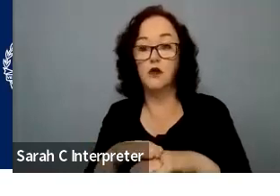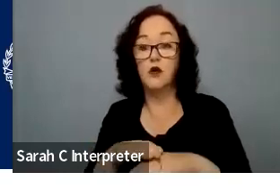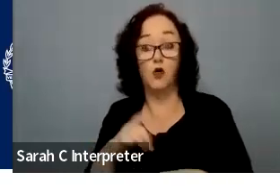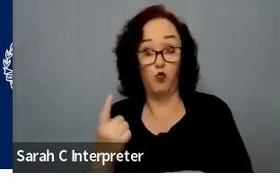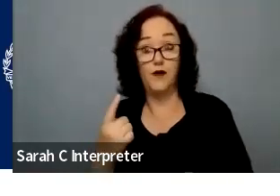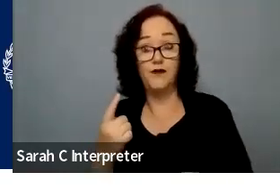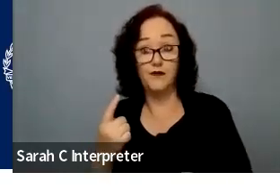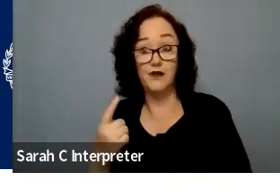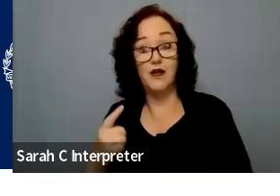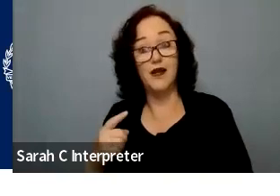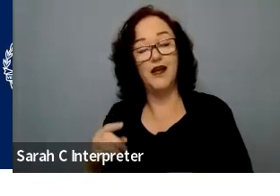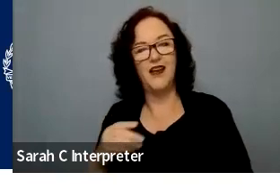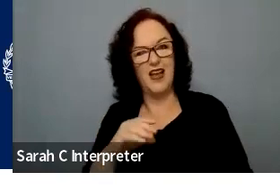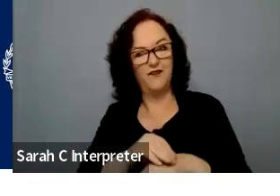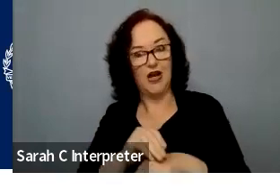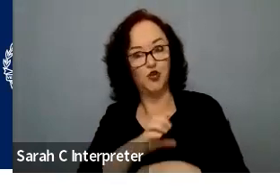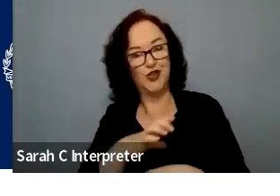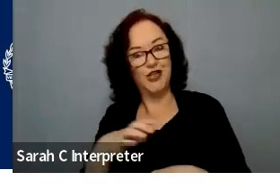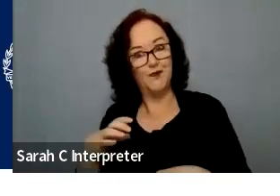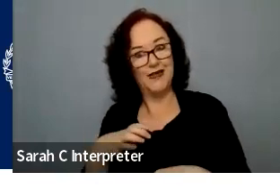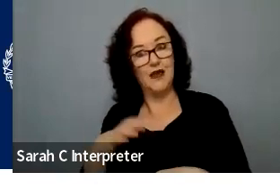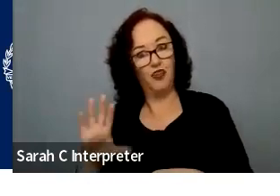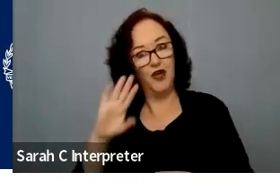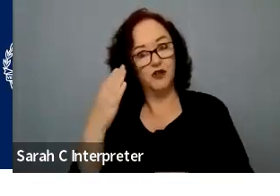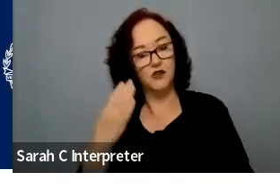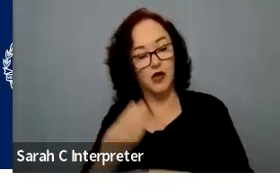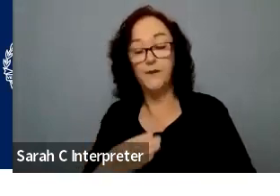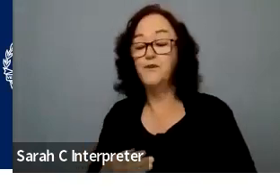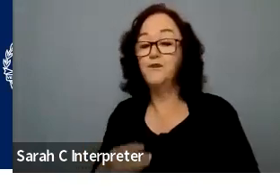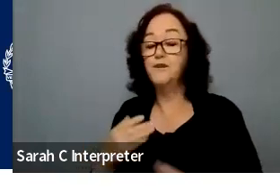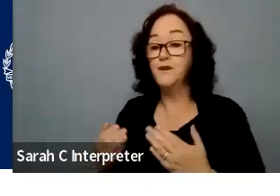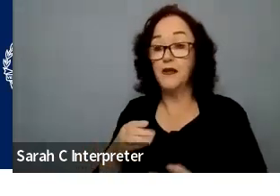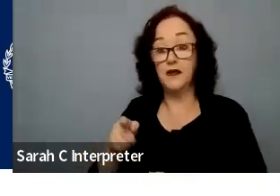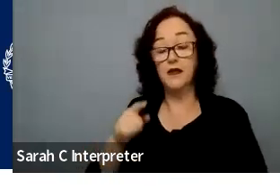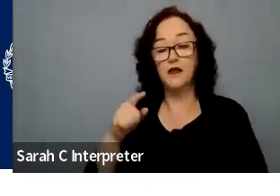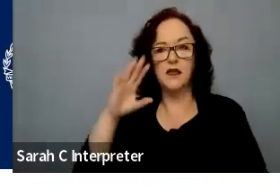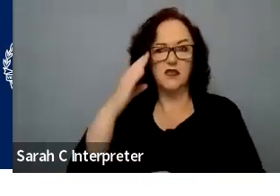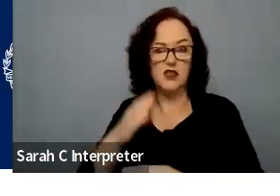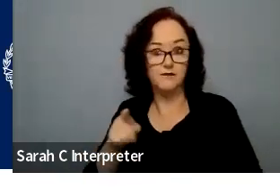a four-year-old child with multiple severe genetic issues that require multiple Medical Specialists